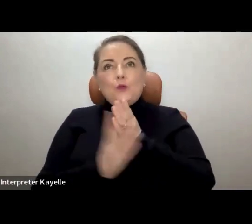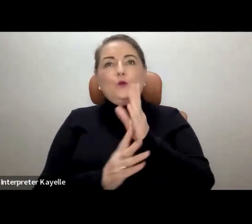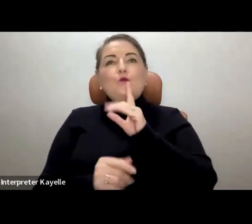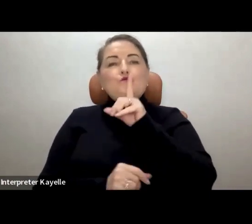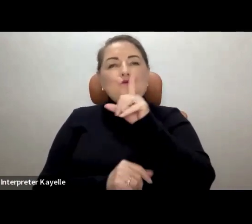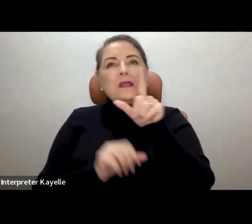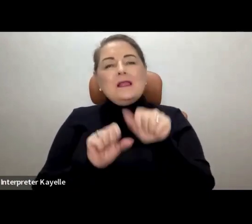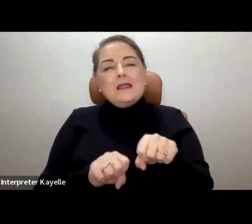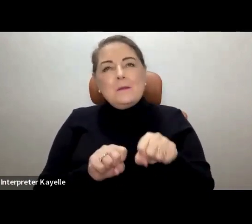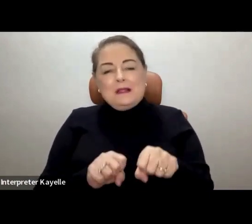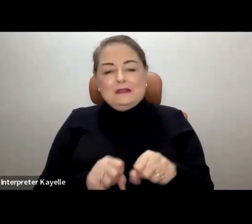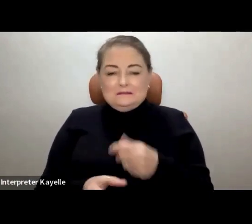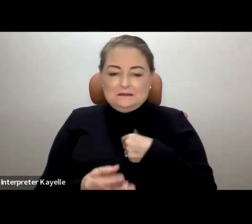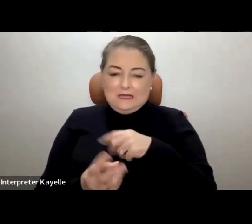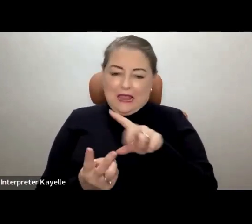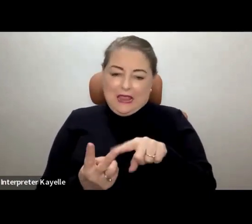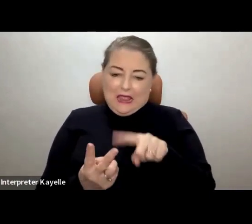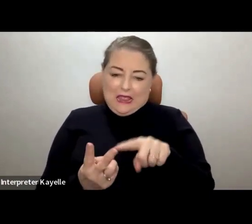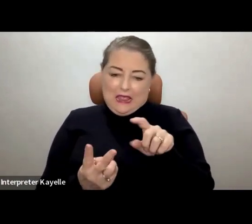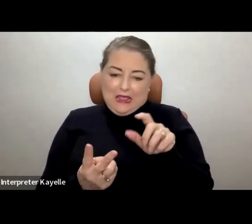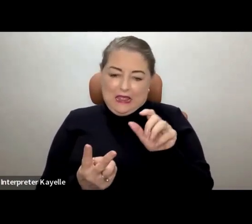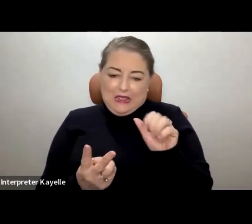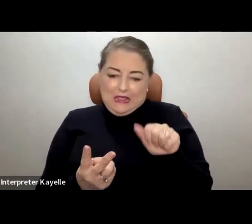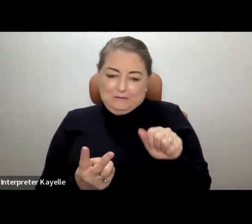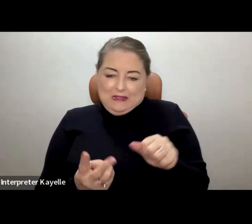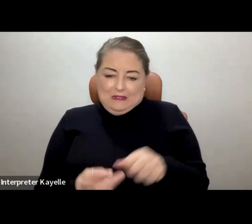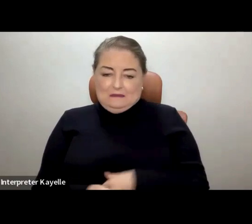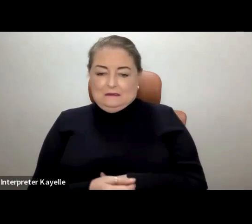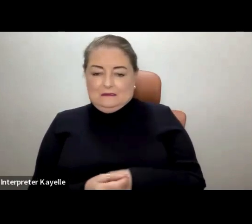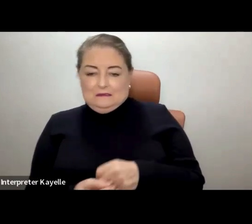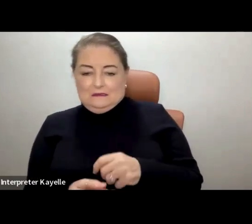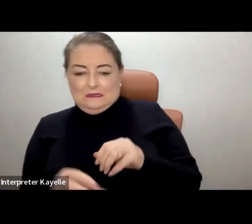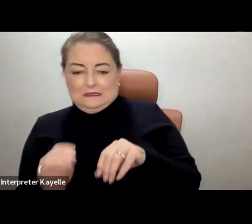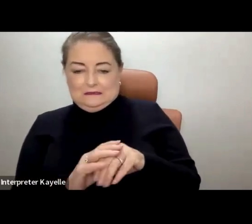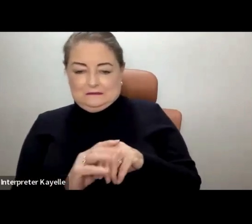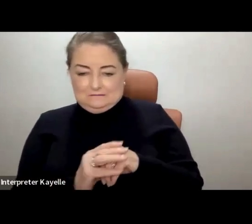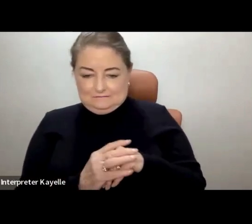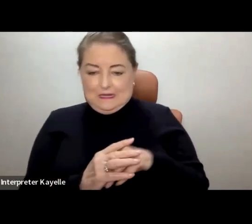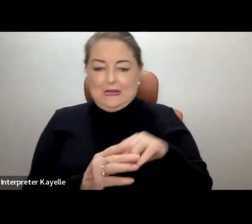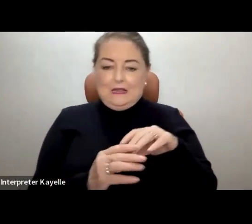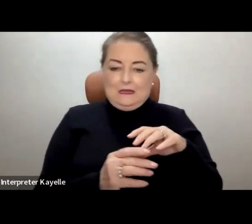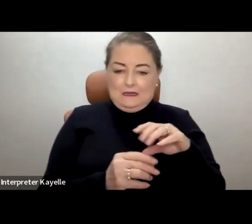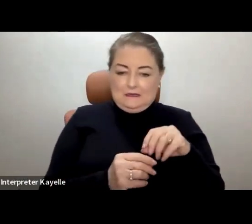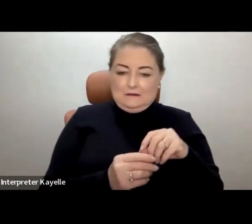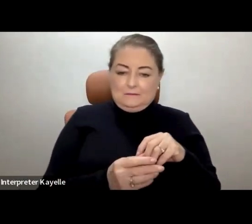mentioned accessibility that. Any other questions or comments?